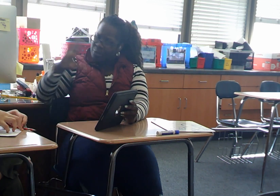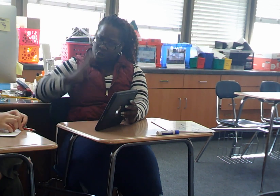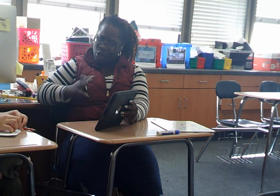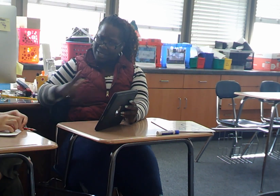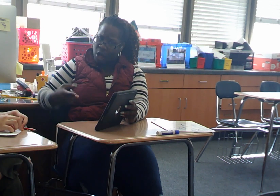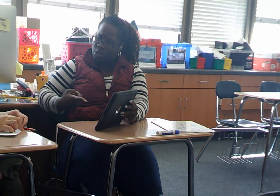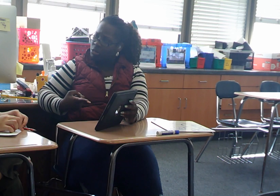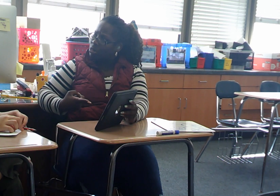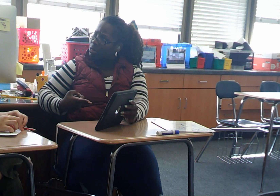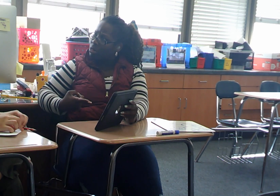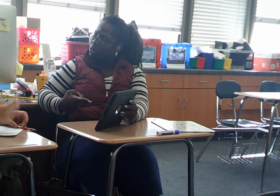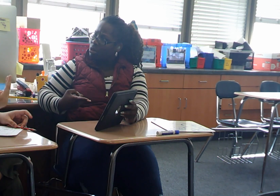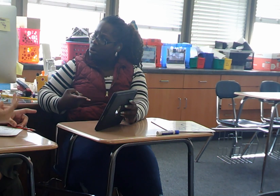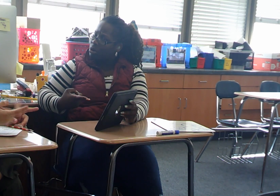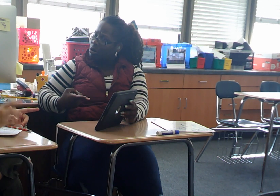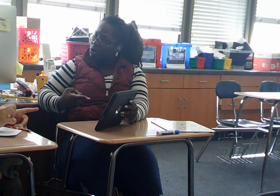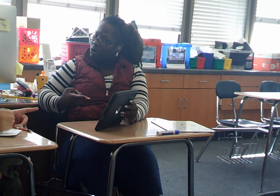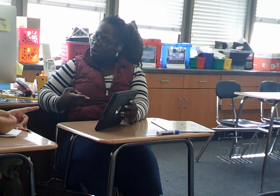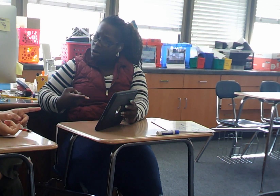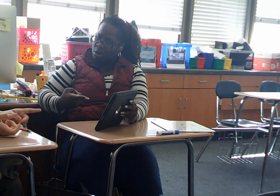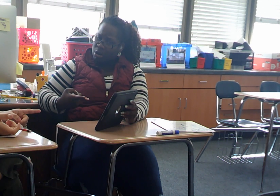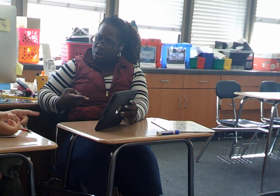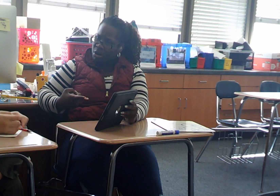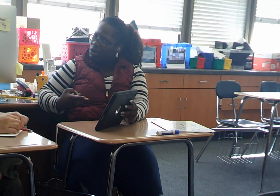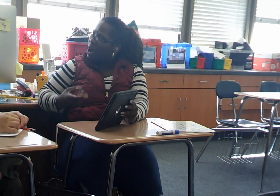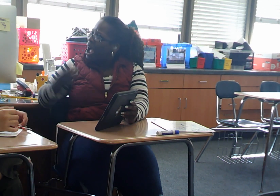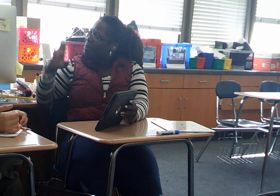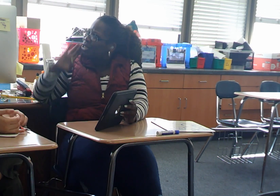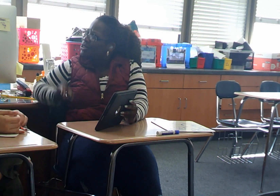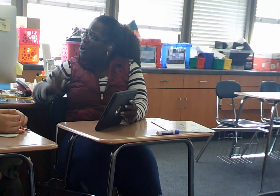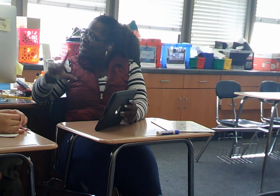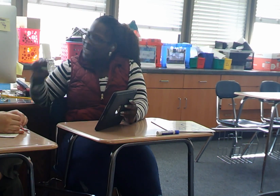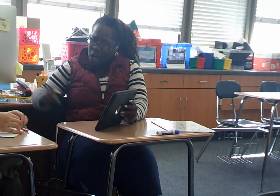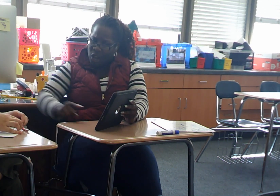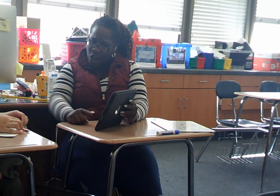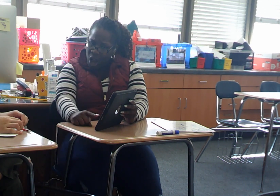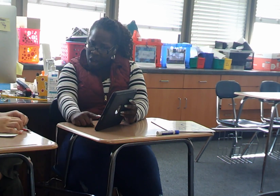How many daughter cells are there? How many daughter cells?